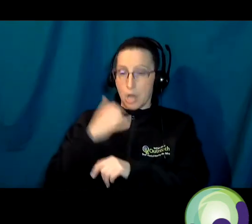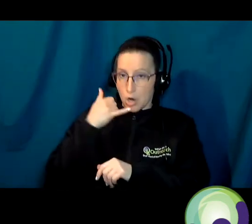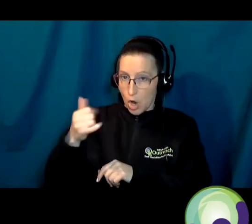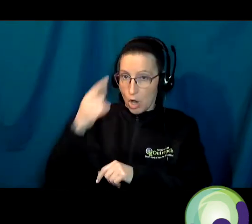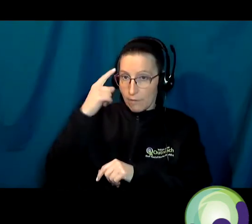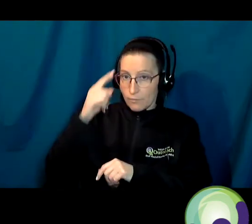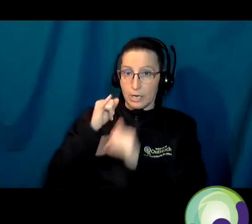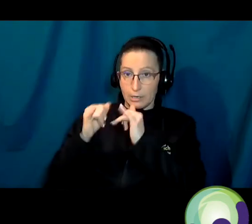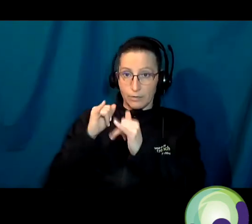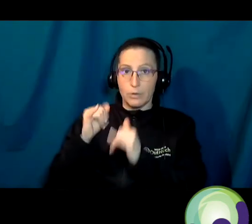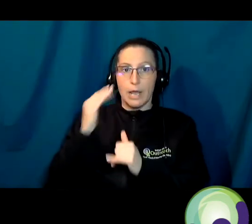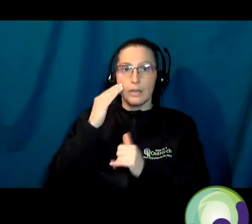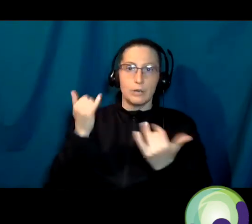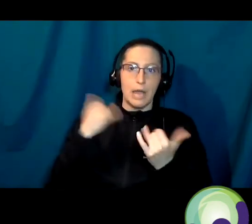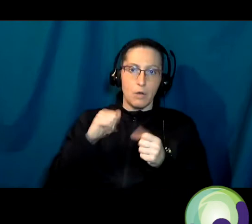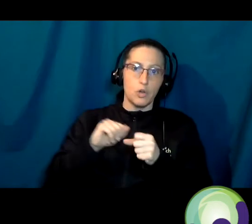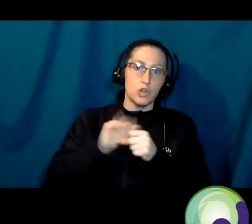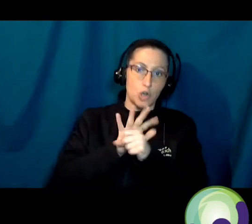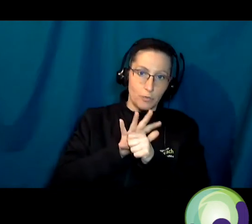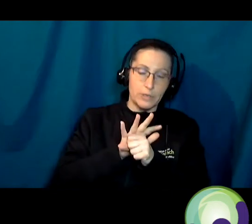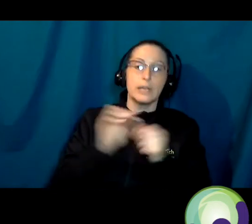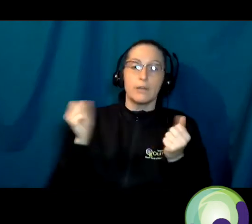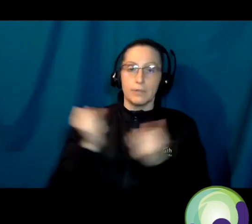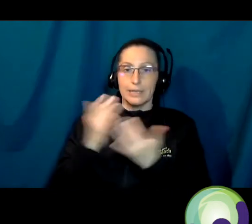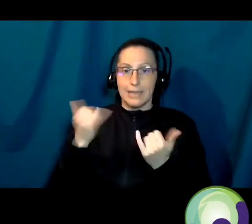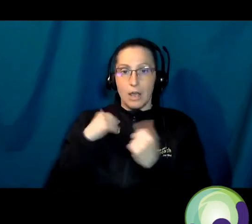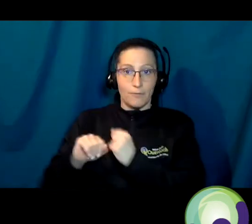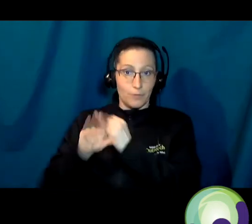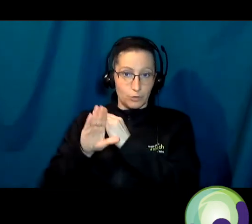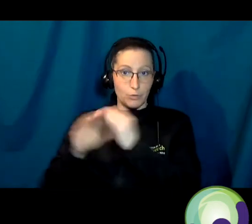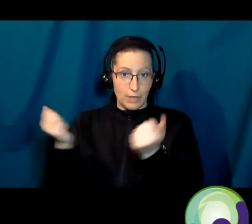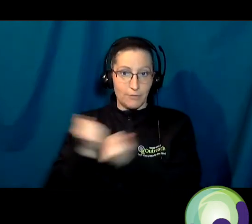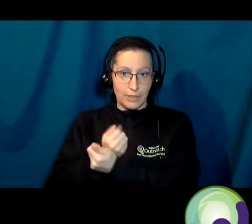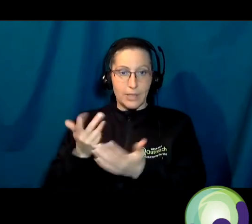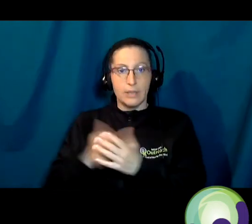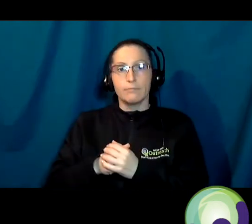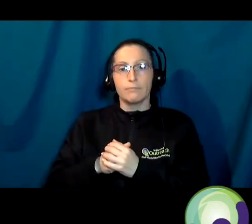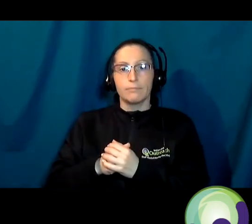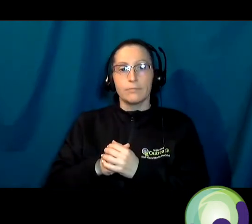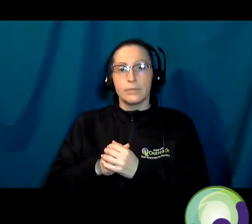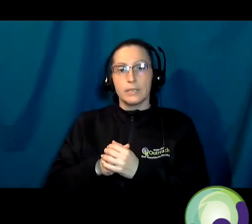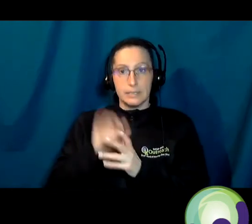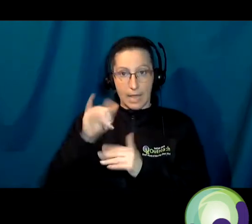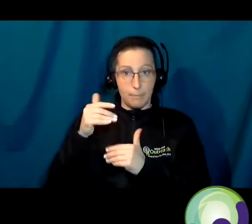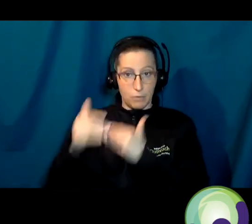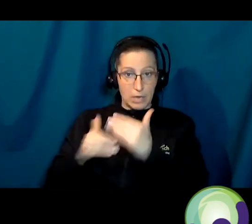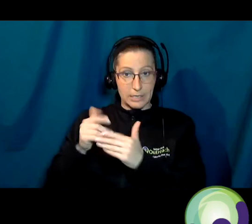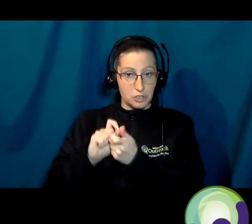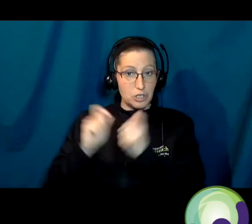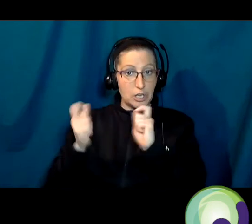I know in the world of COVID, almost everything is done virtually now. Has that process been true for PI as well?